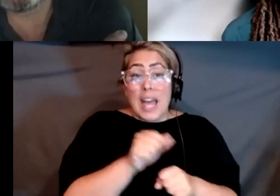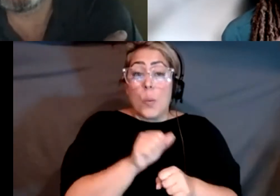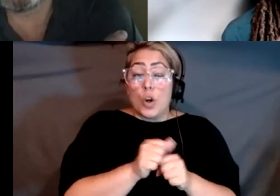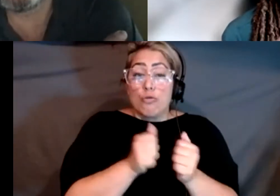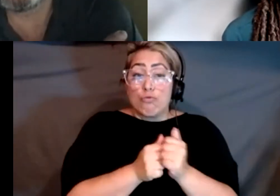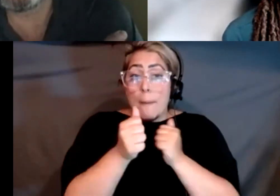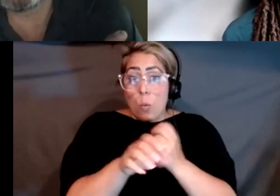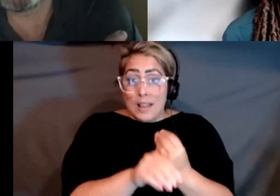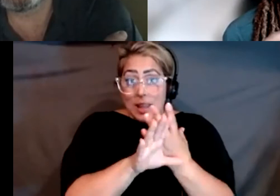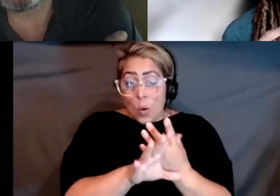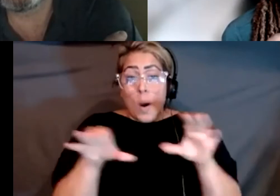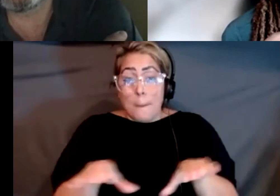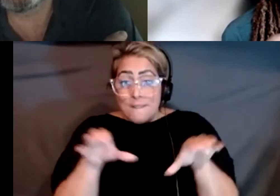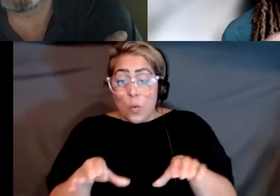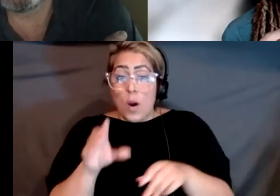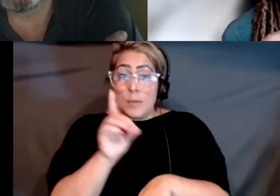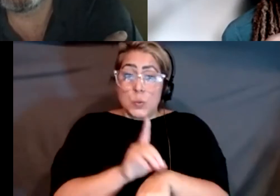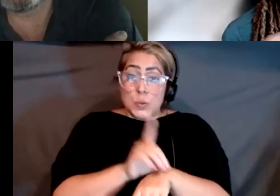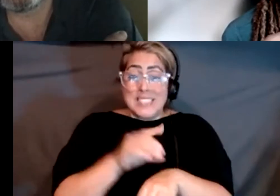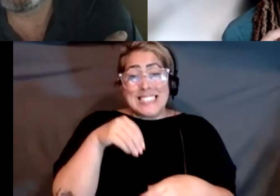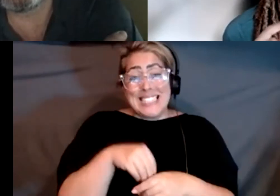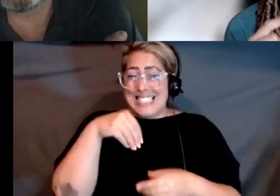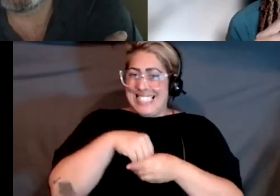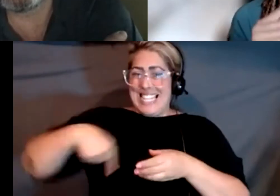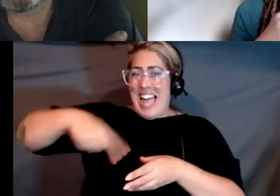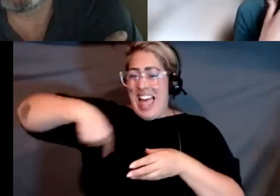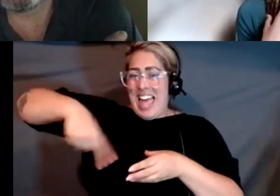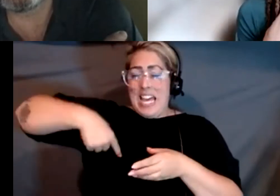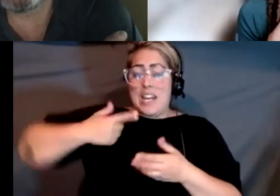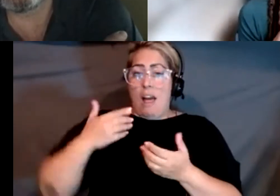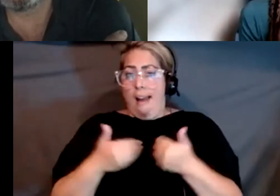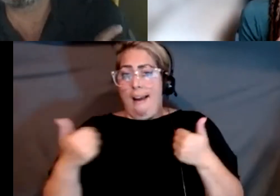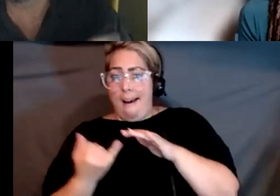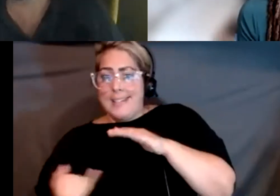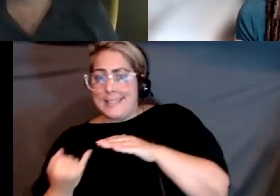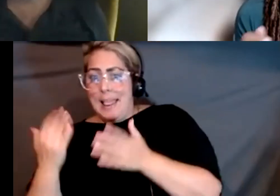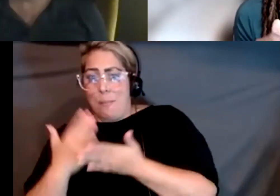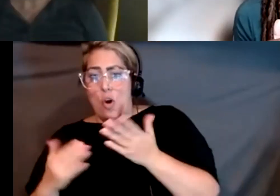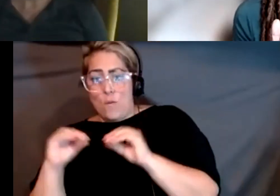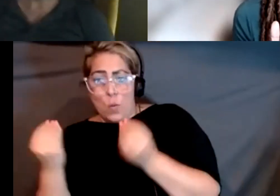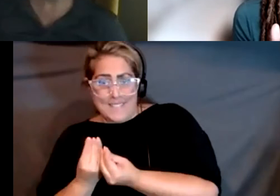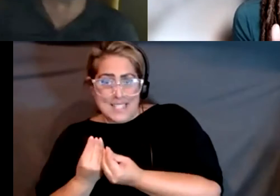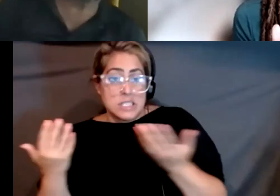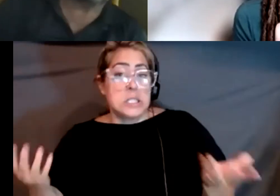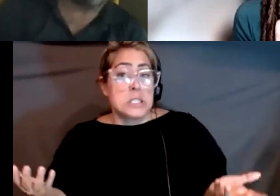an indoor portion of the premises that is isolated from other employees. So they're asking if they can have a single artist in residence working alone